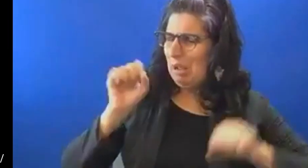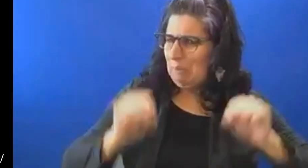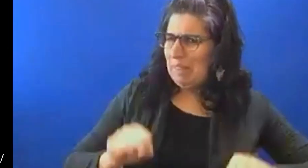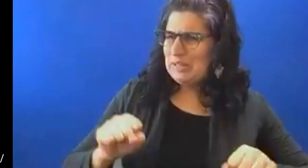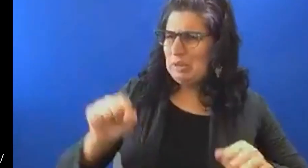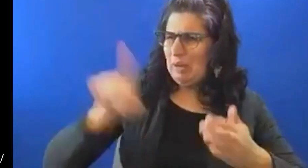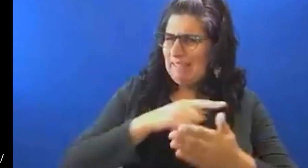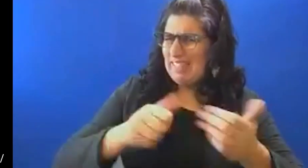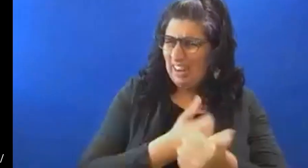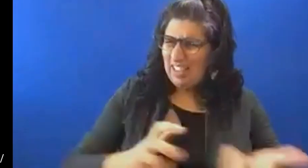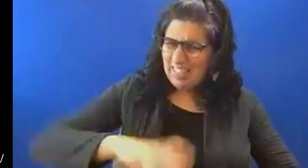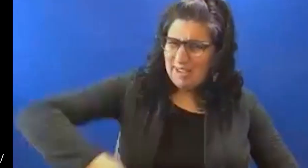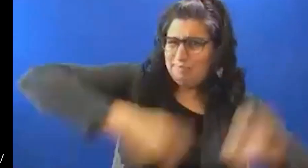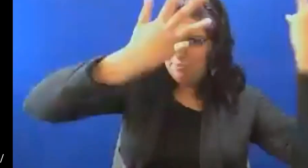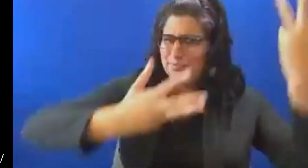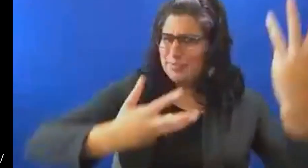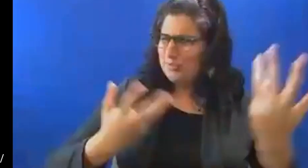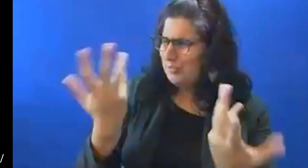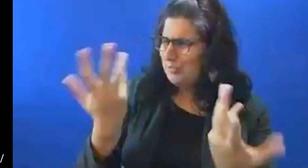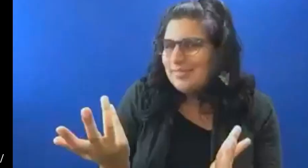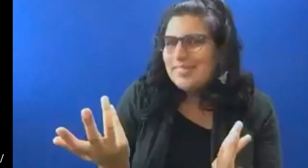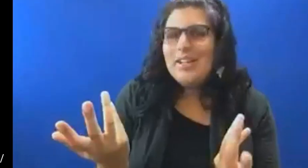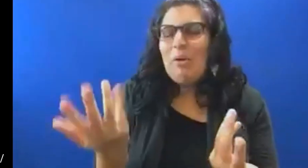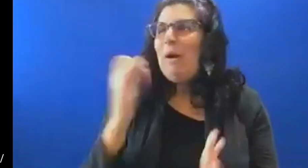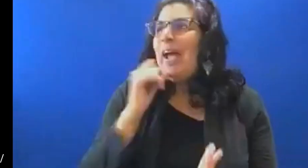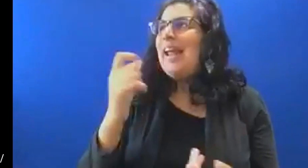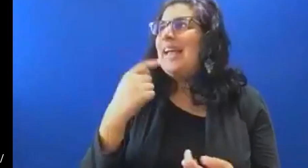At this point, why not just say disabled because that's what it is.